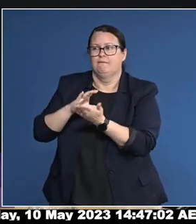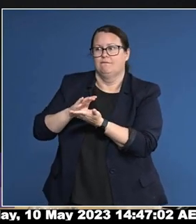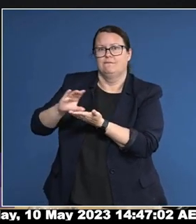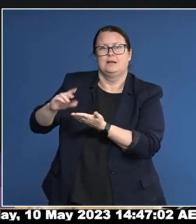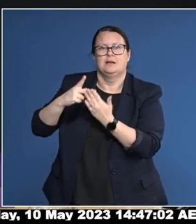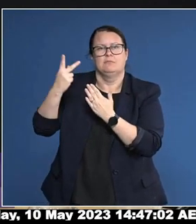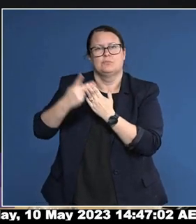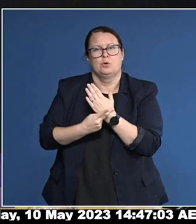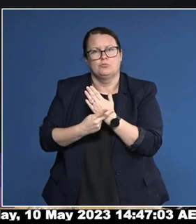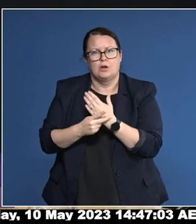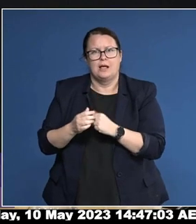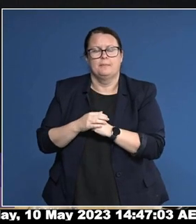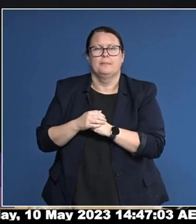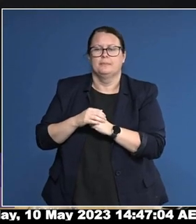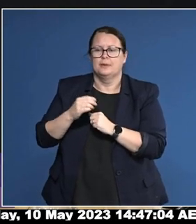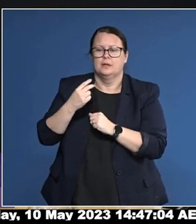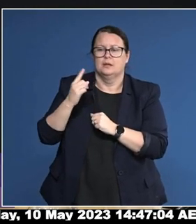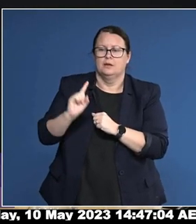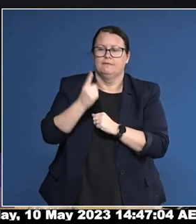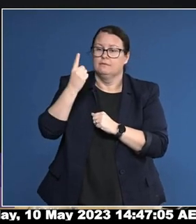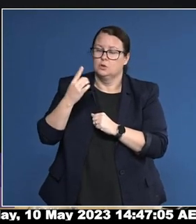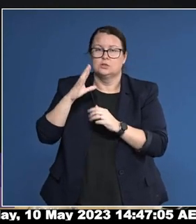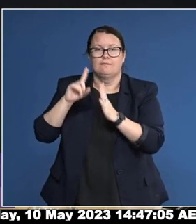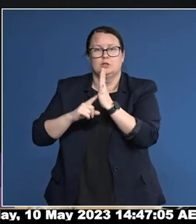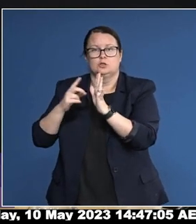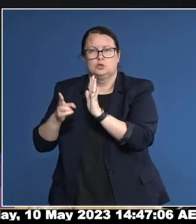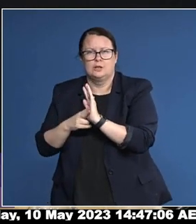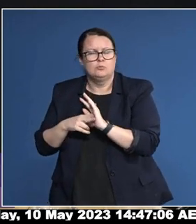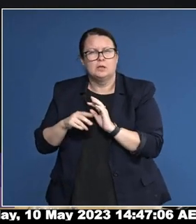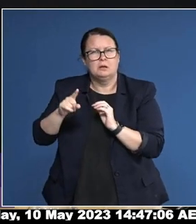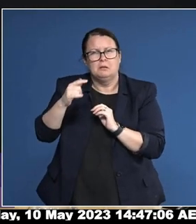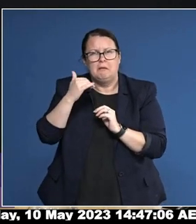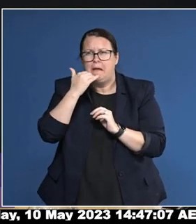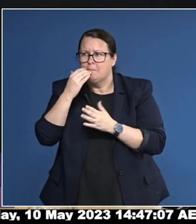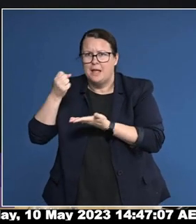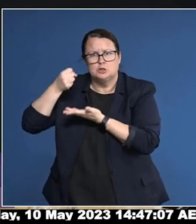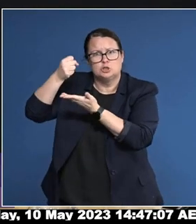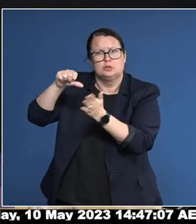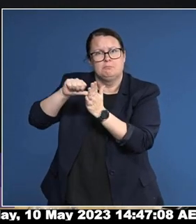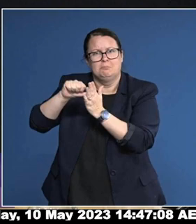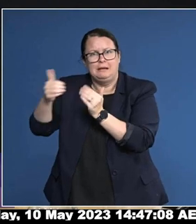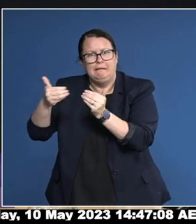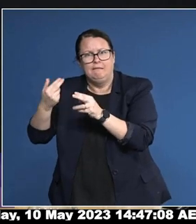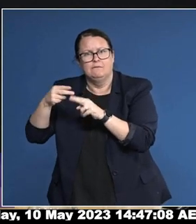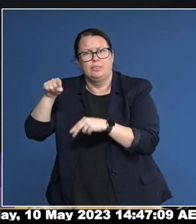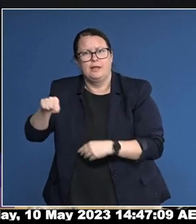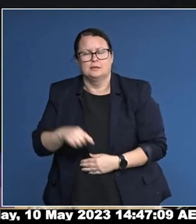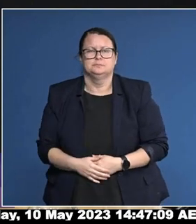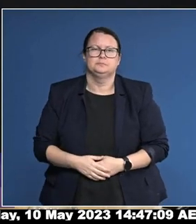Is there many people involved in that or budget or something to give us some idea of the size. MS BULLEN: Yes, I can do that. So, the current budget is $4 million per annum.